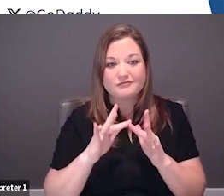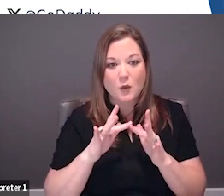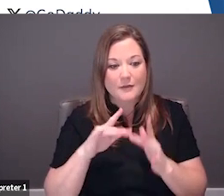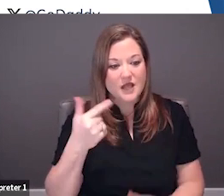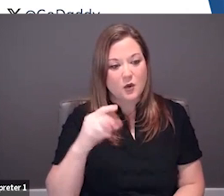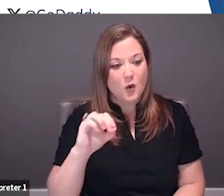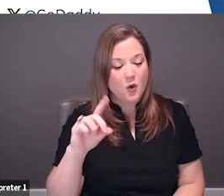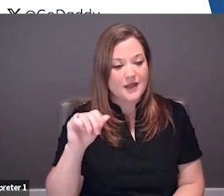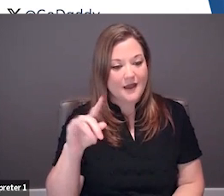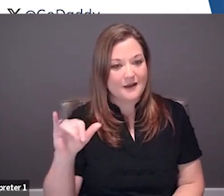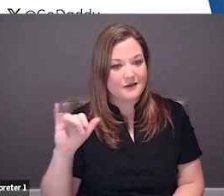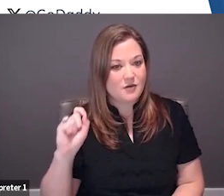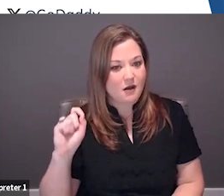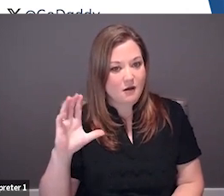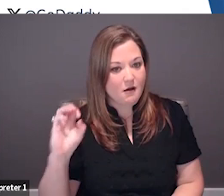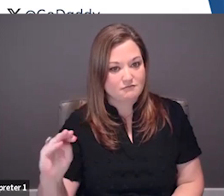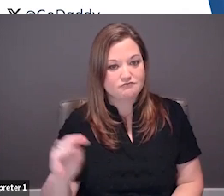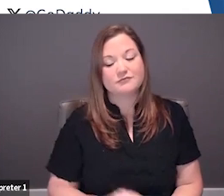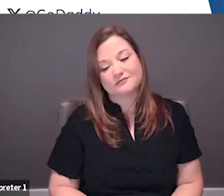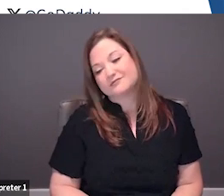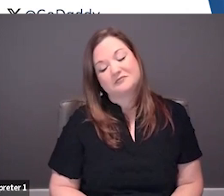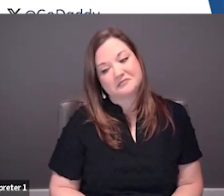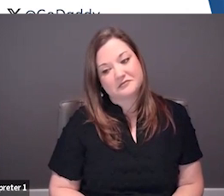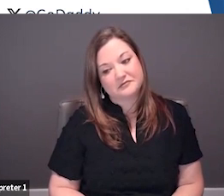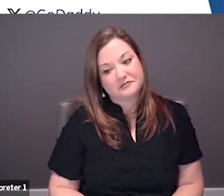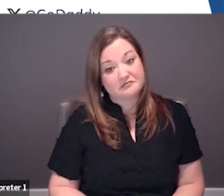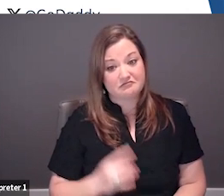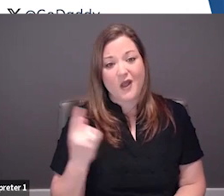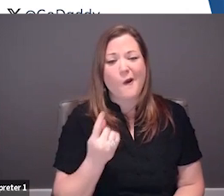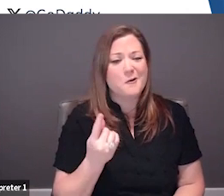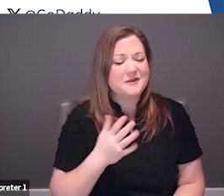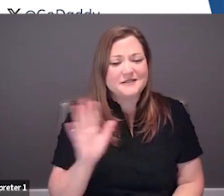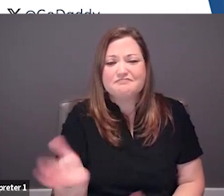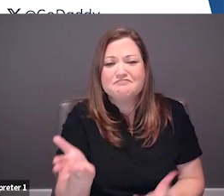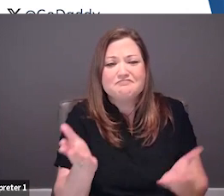We always encourage people to send a quick tweet or a LinkedIn message